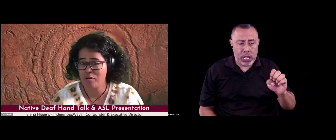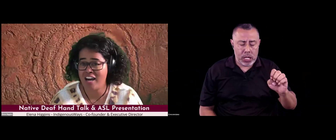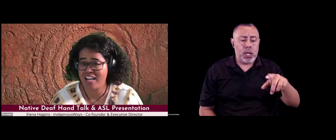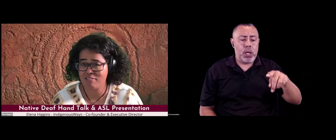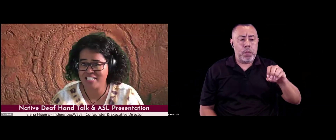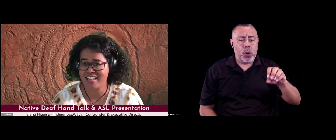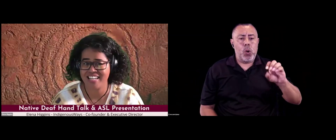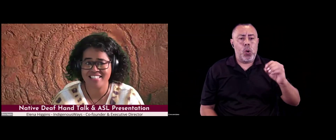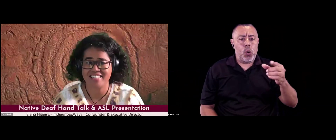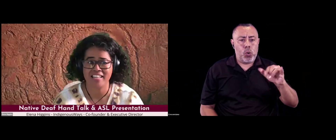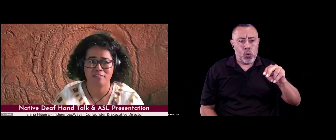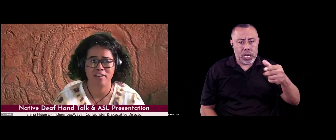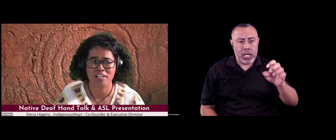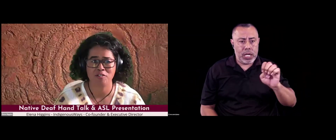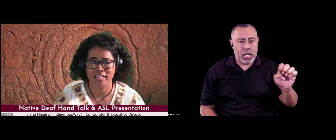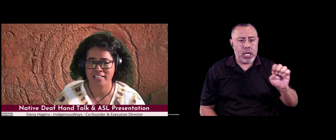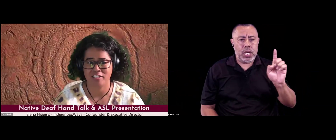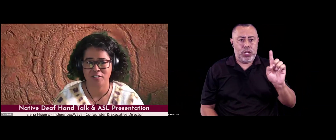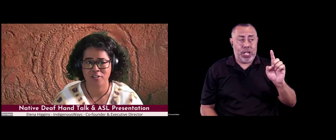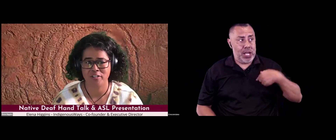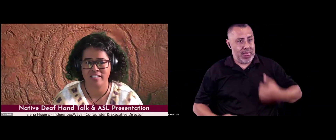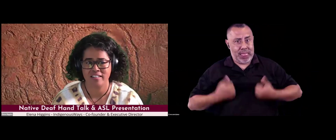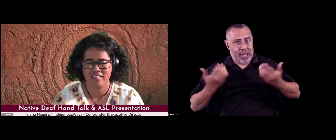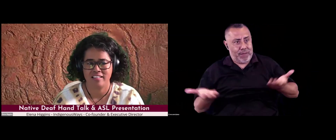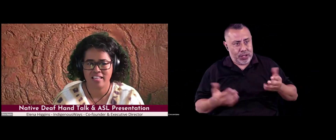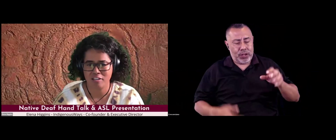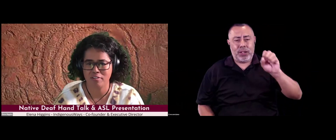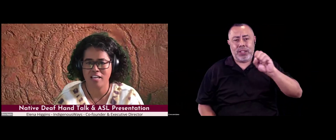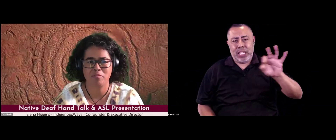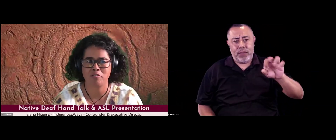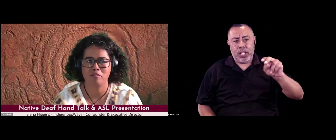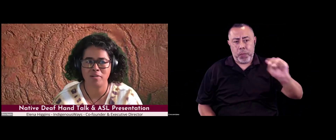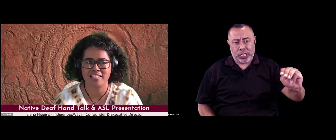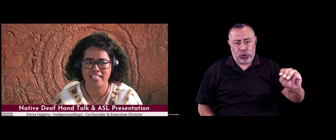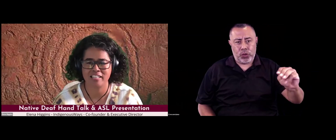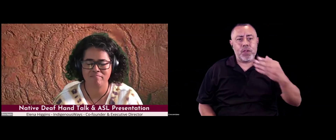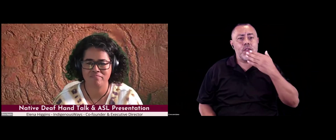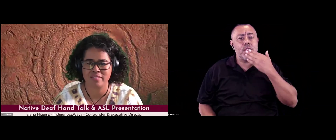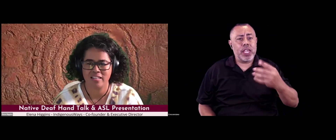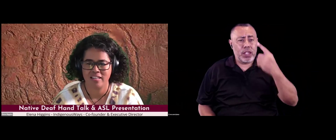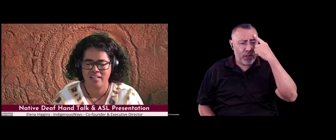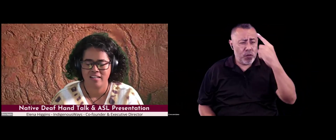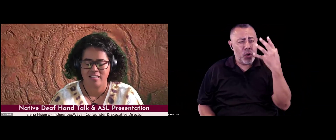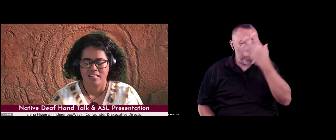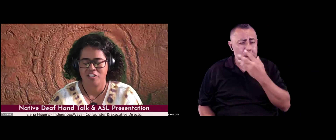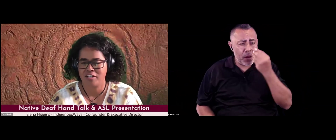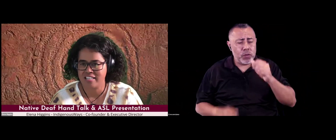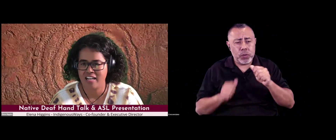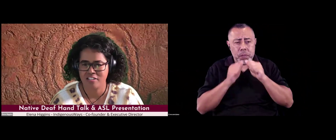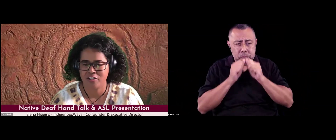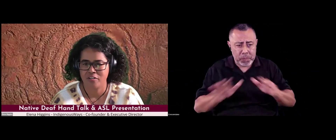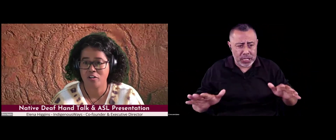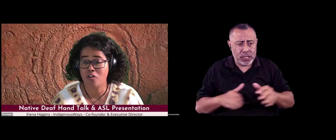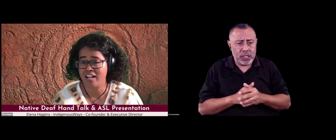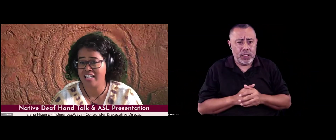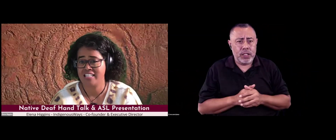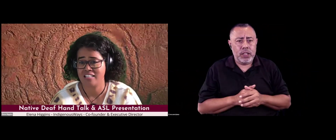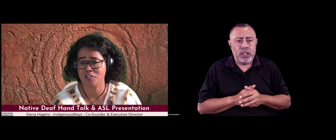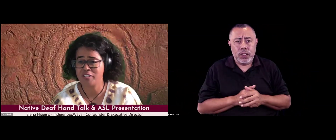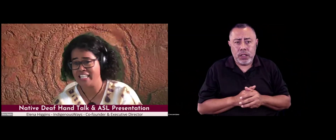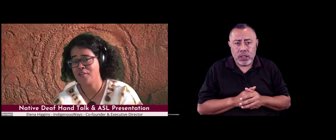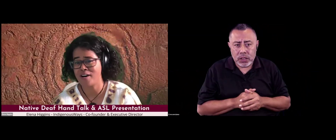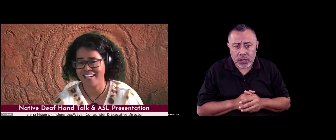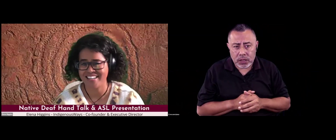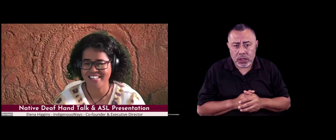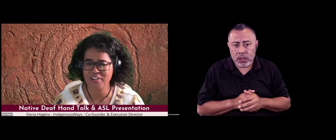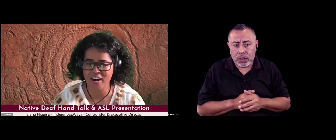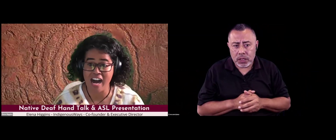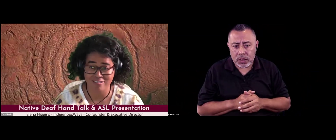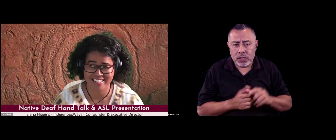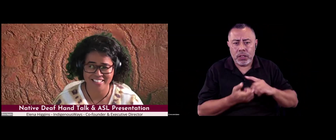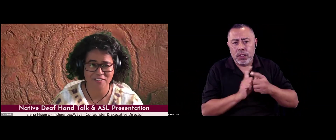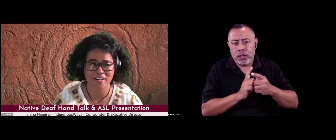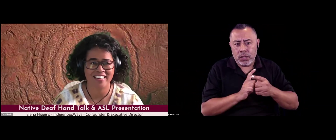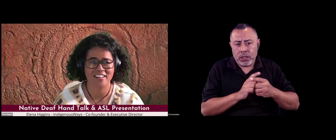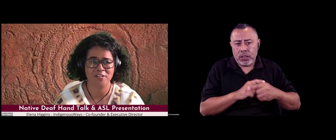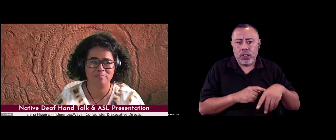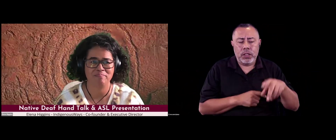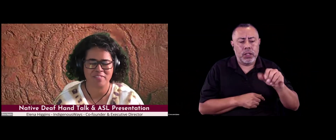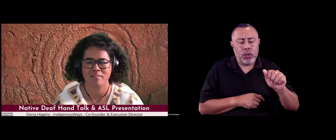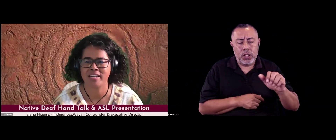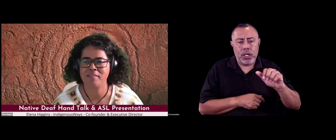Here where I reside in Santa Fe, New Mexico. Thank you for that beautiful blessing. Kyoto, called, My name is Elena Higgins.